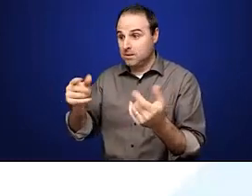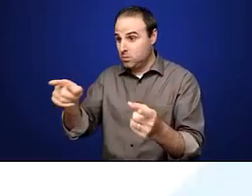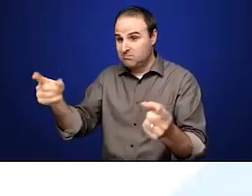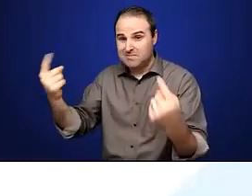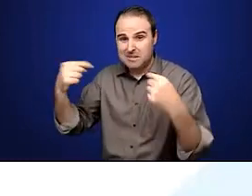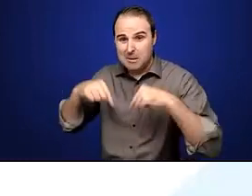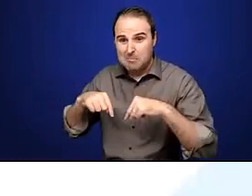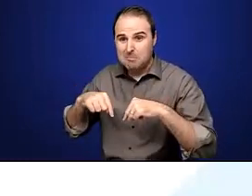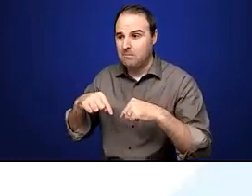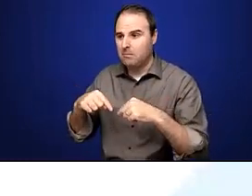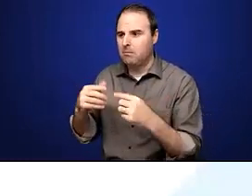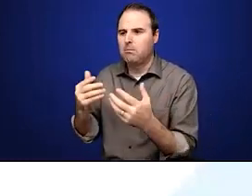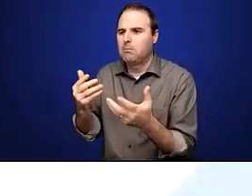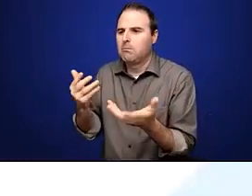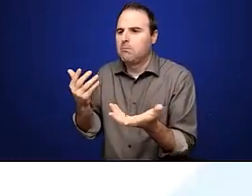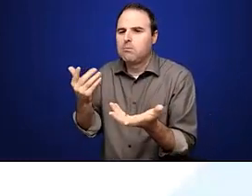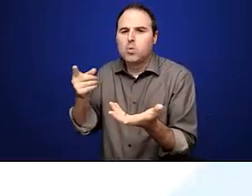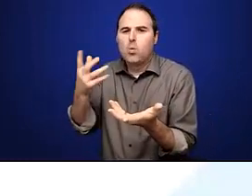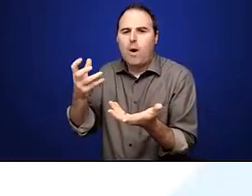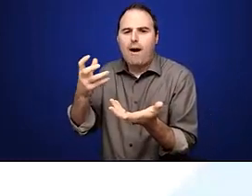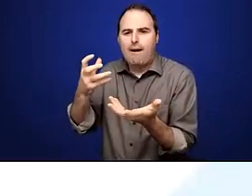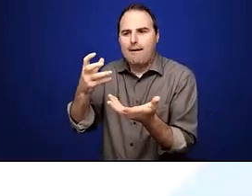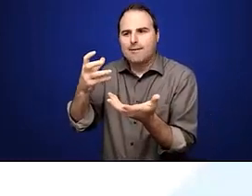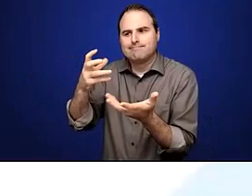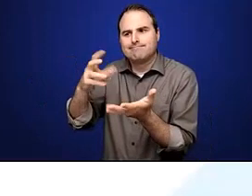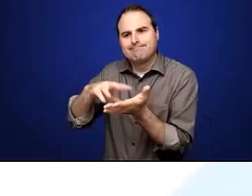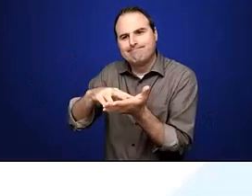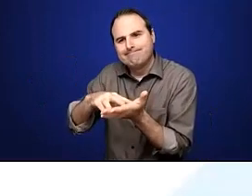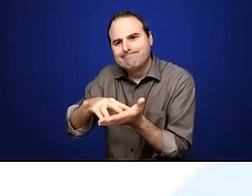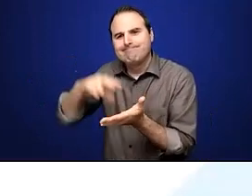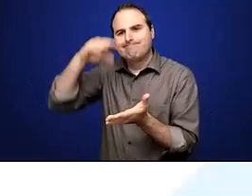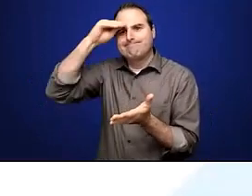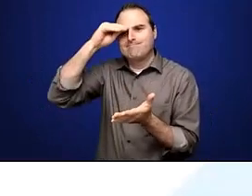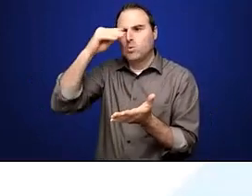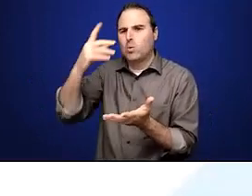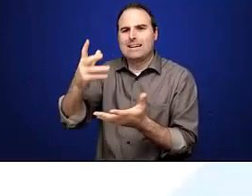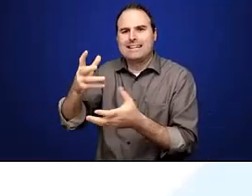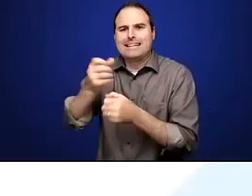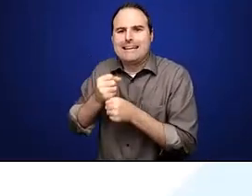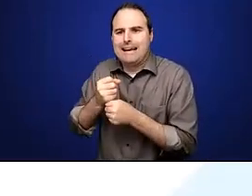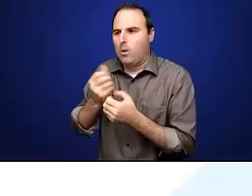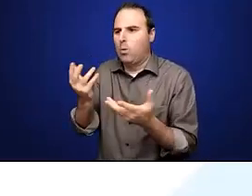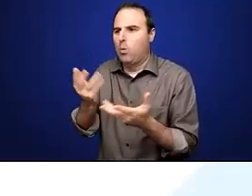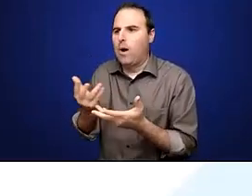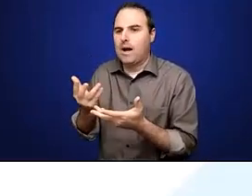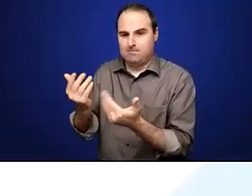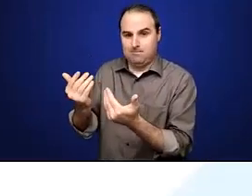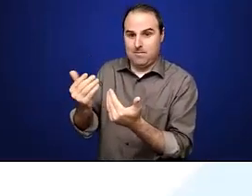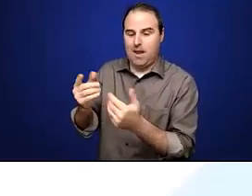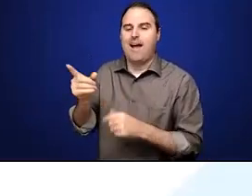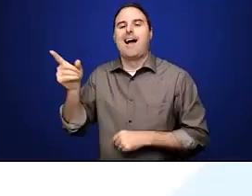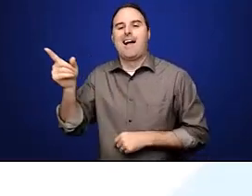and knowledge and connections are really the top ones that showed up. So really showcasing that people wanted to learn,